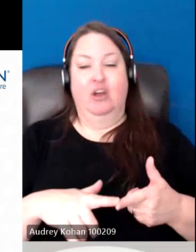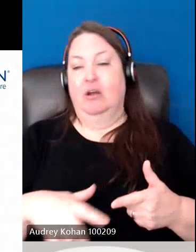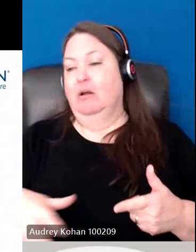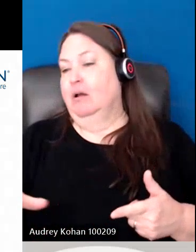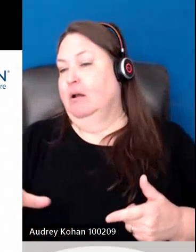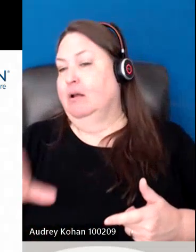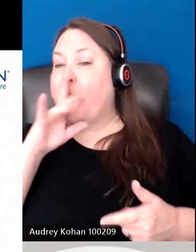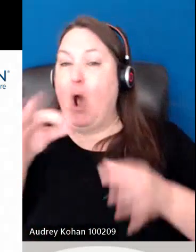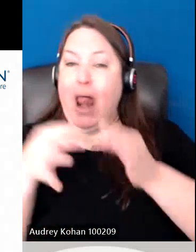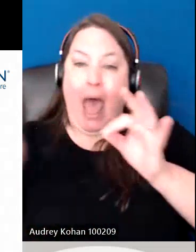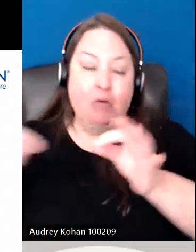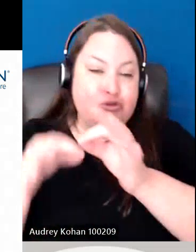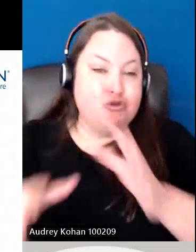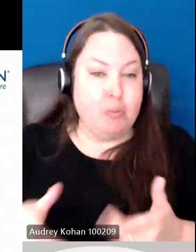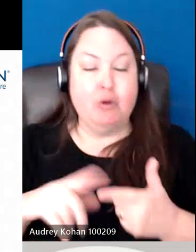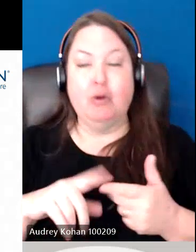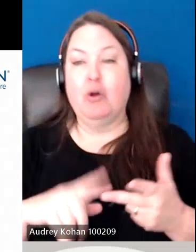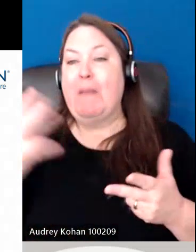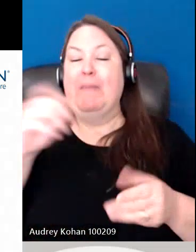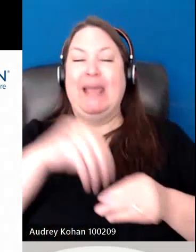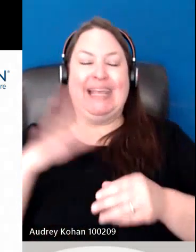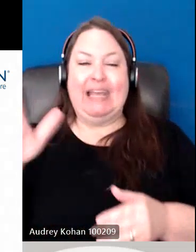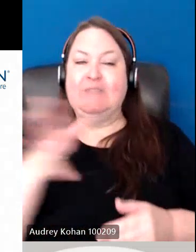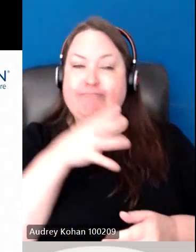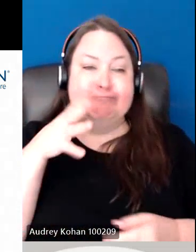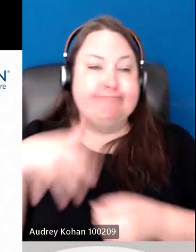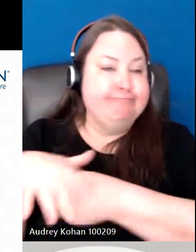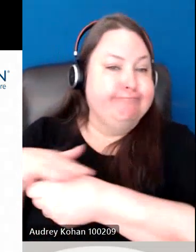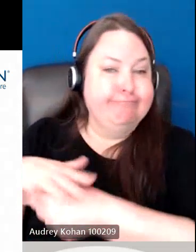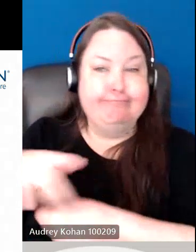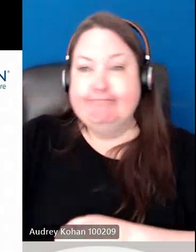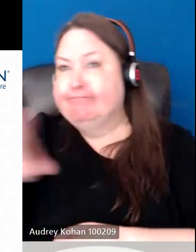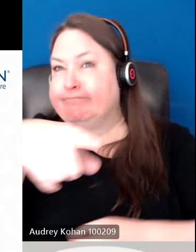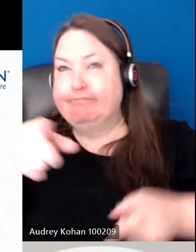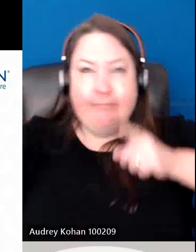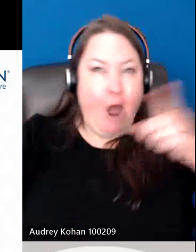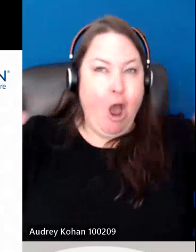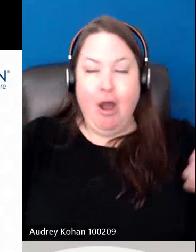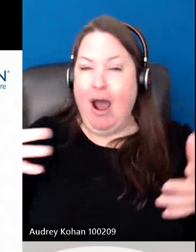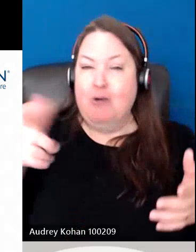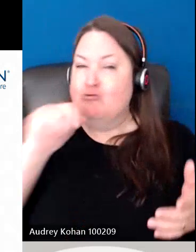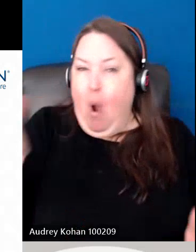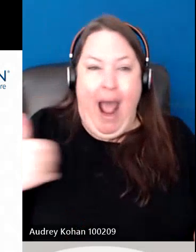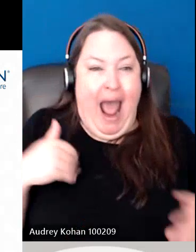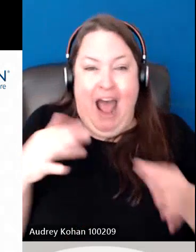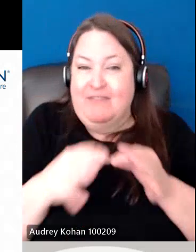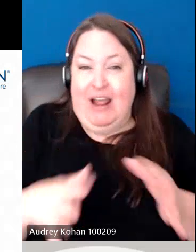maybe you're in a rural area where you literally uh do not have an ASL interpreter like one of my